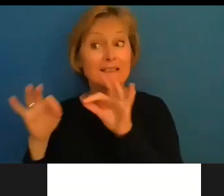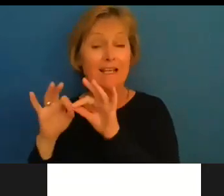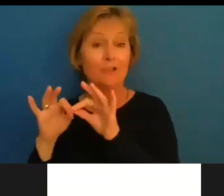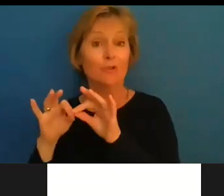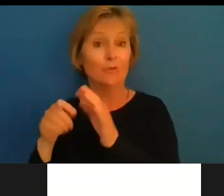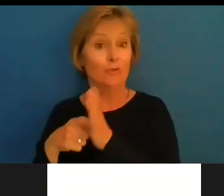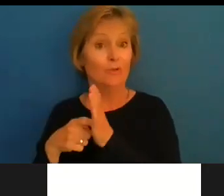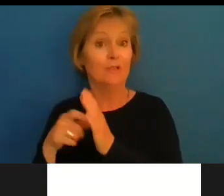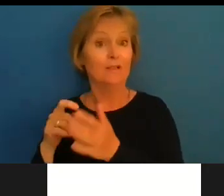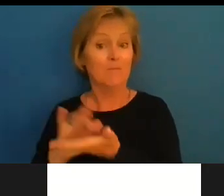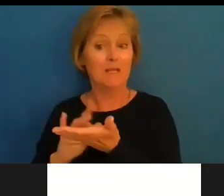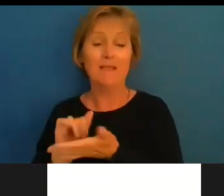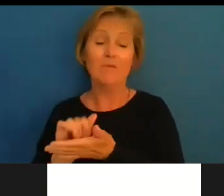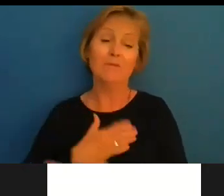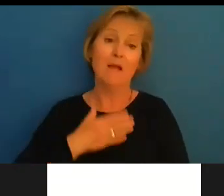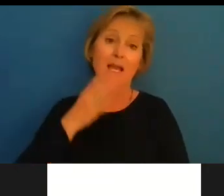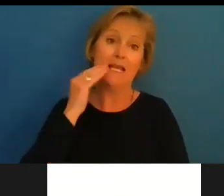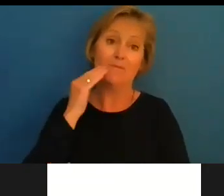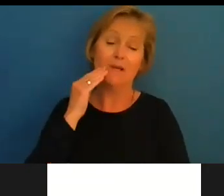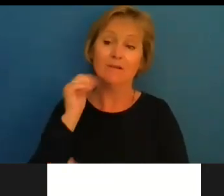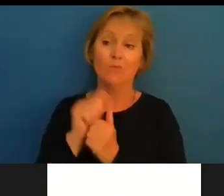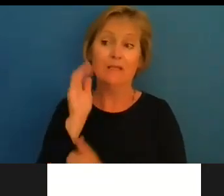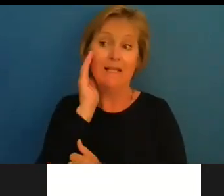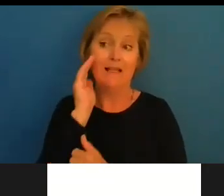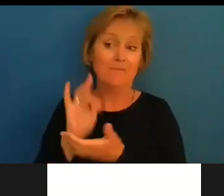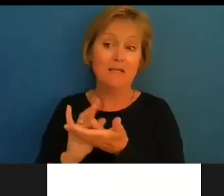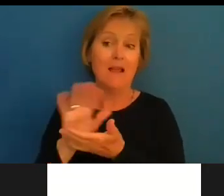So that was just my experience with telemedicine, it's something I've never come across before.